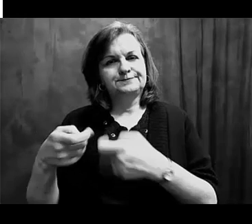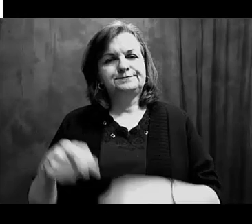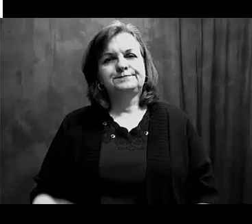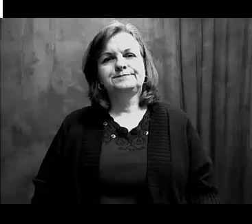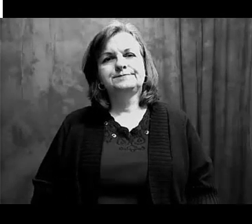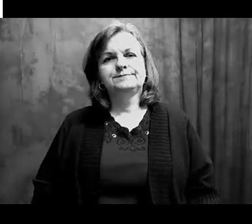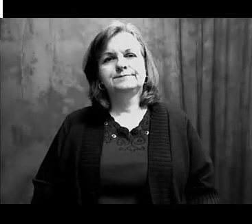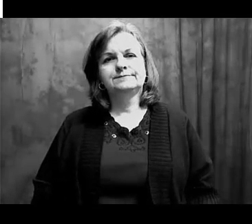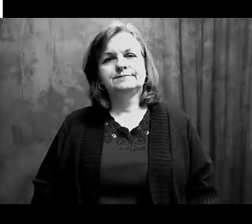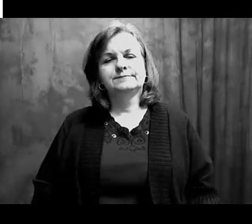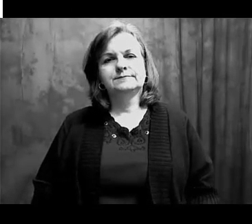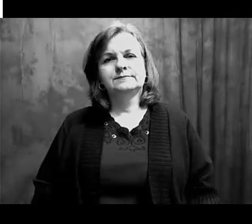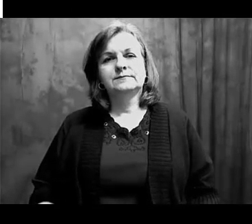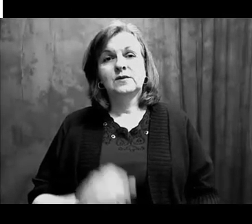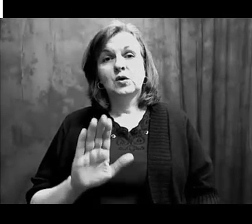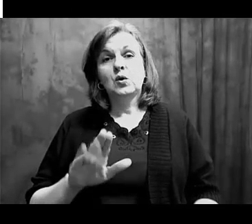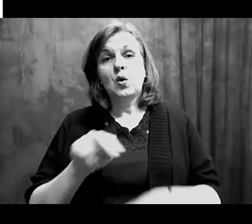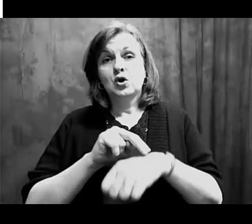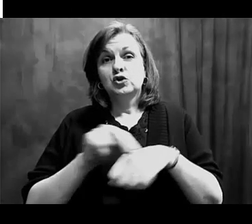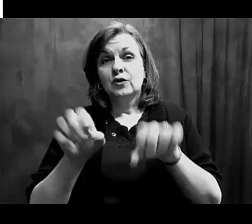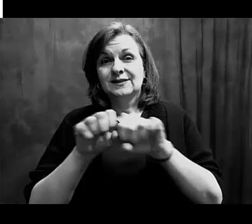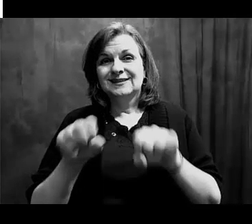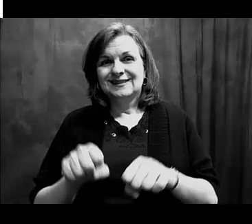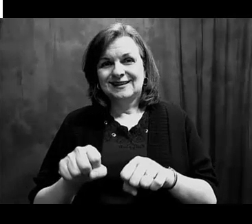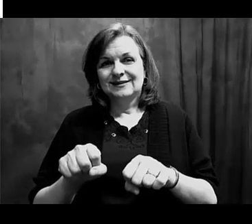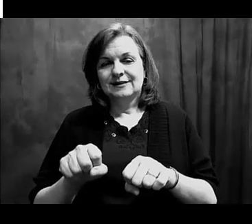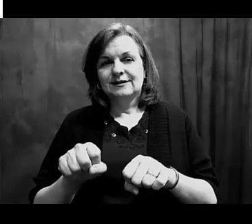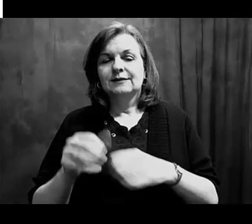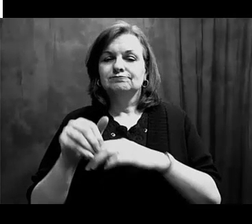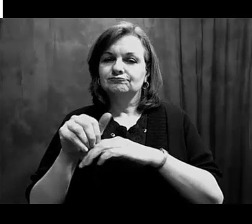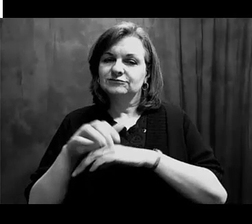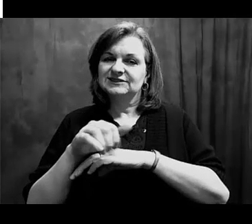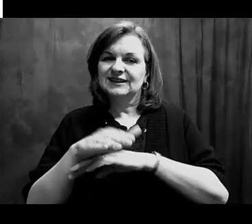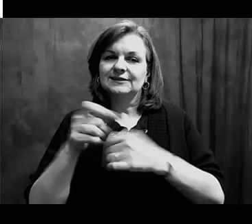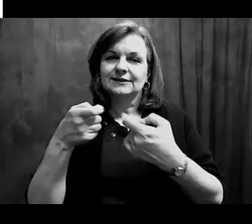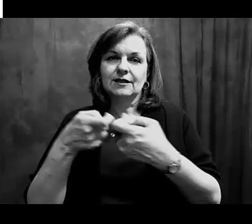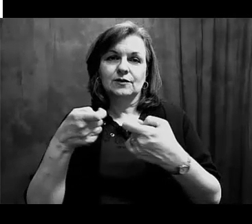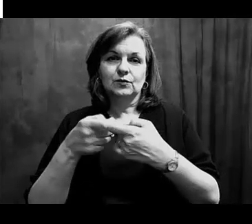you're nervous system is literally conducting electrical signals because